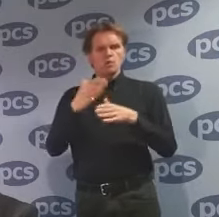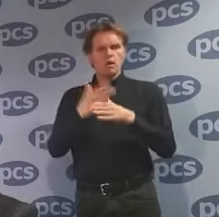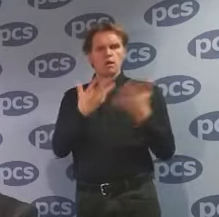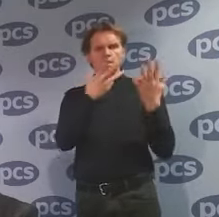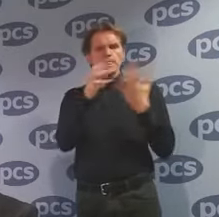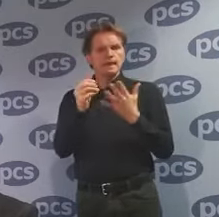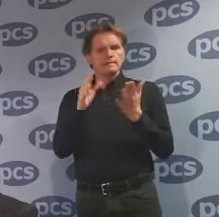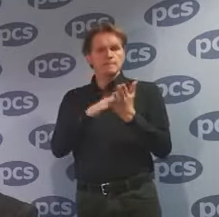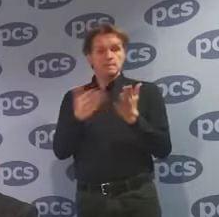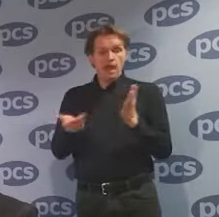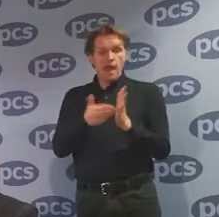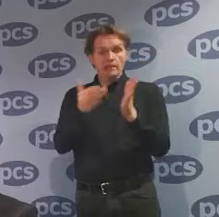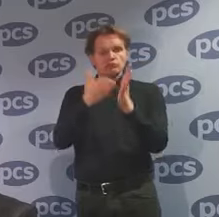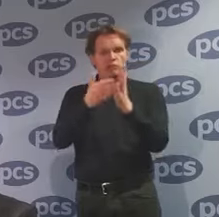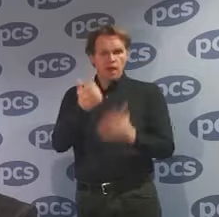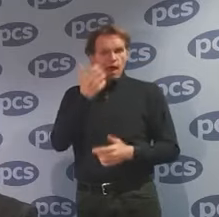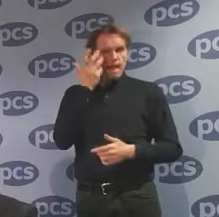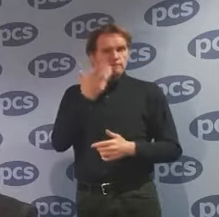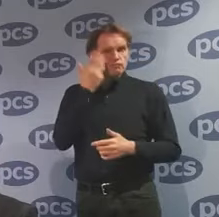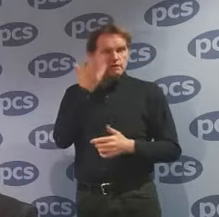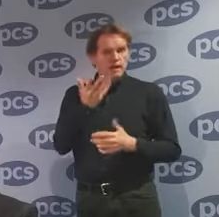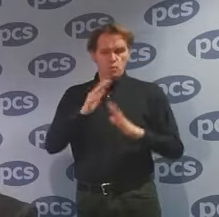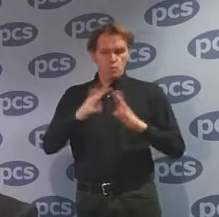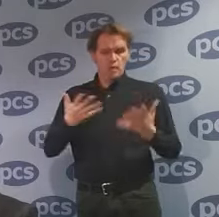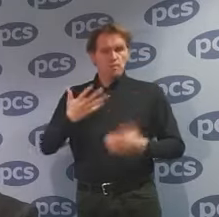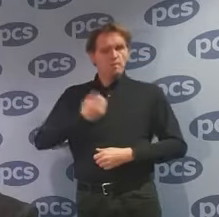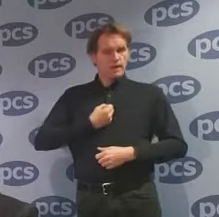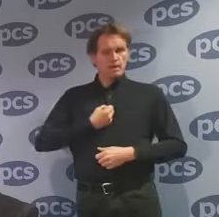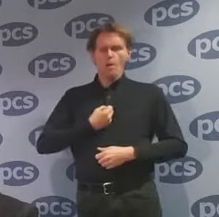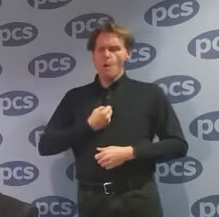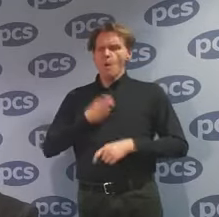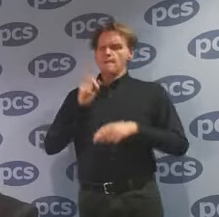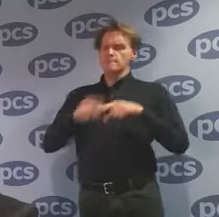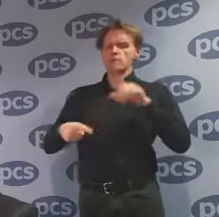it's a very important dispute, a lot of media coverage, very well supported and